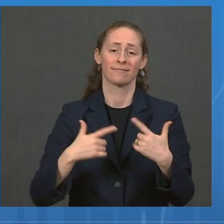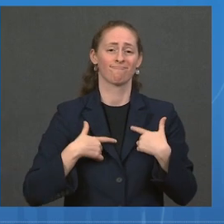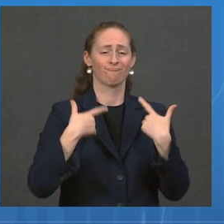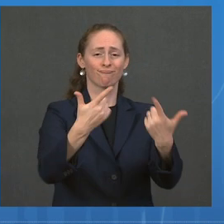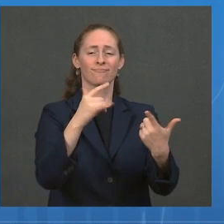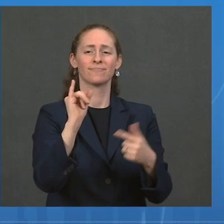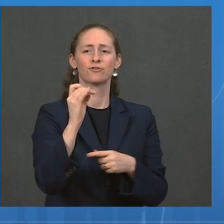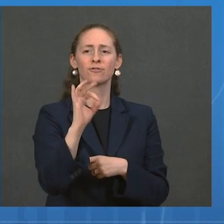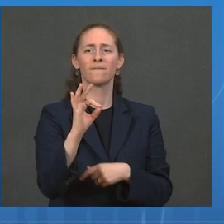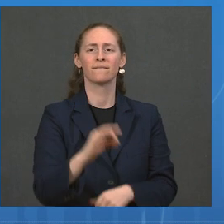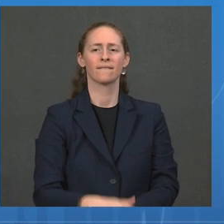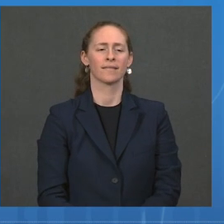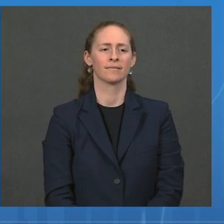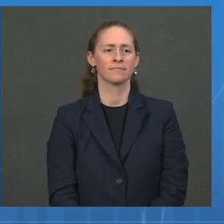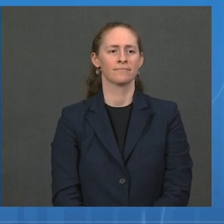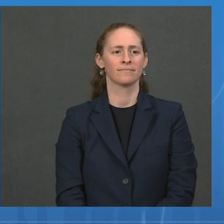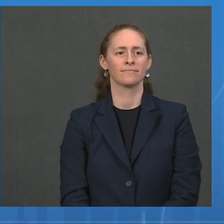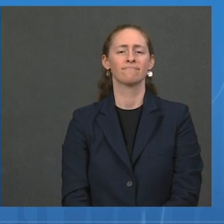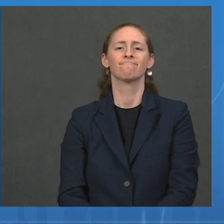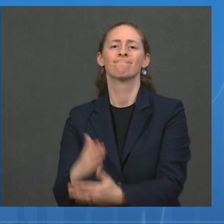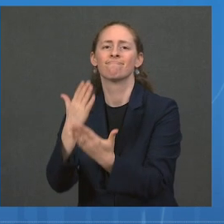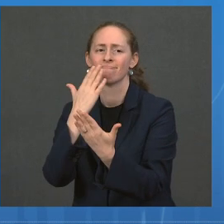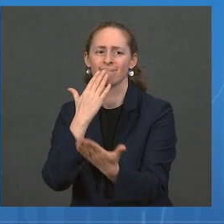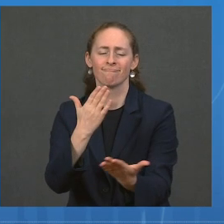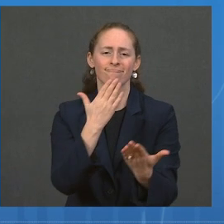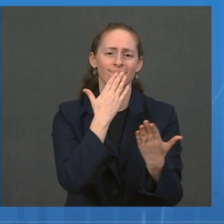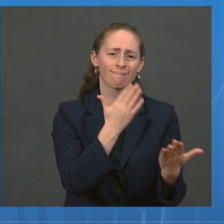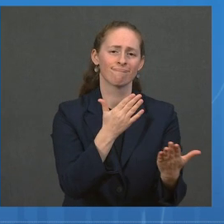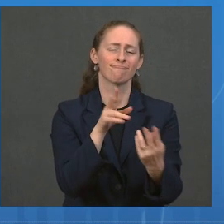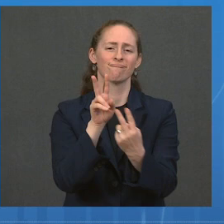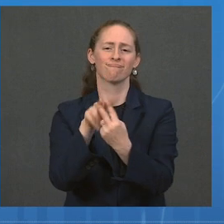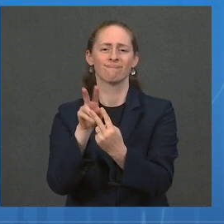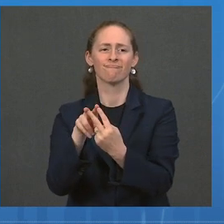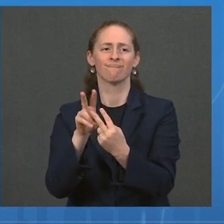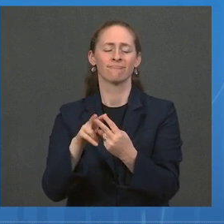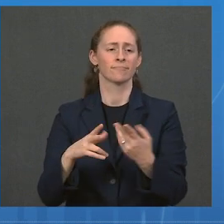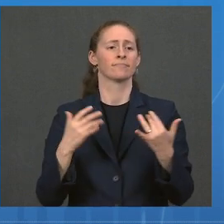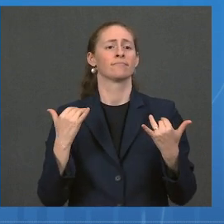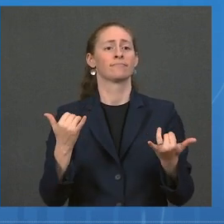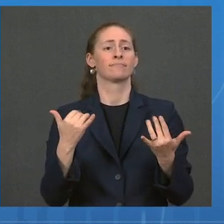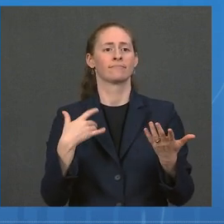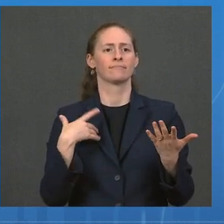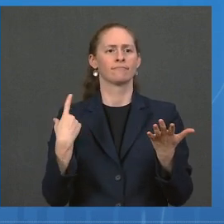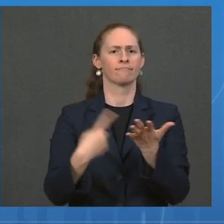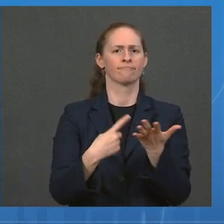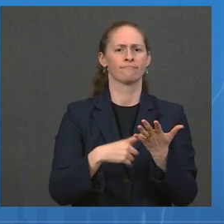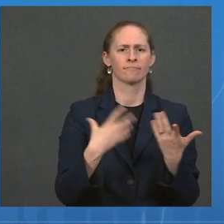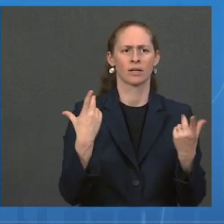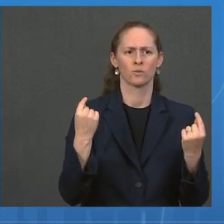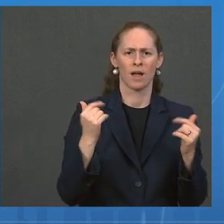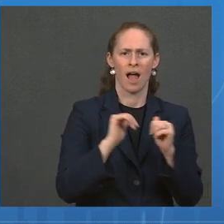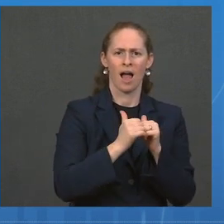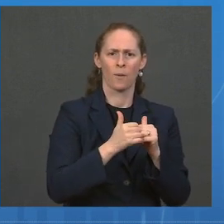Mr. Zients: Well, thank you Drs. Fauci and Walensky. Now let's move to how we're planning for vaccinating kids ages 5 through 11.